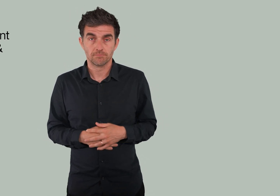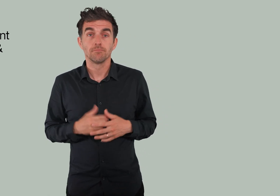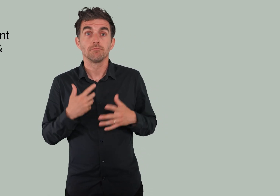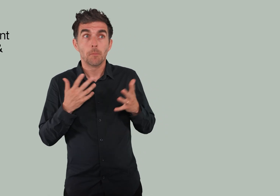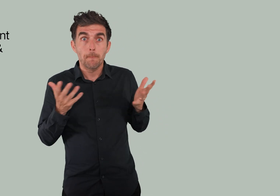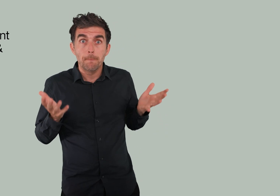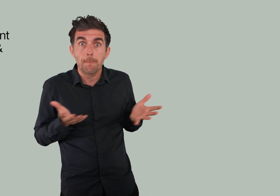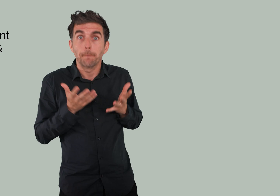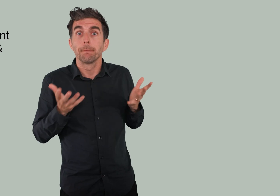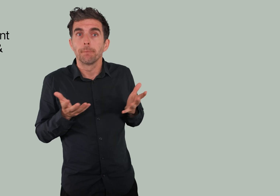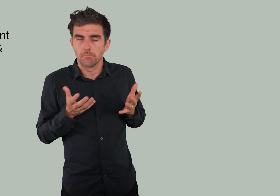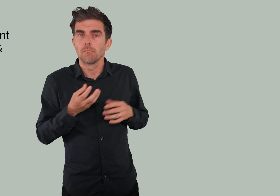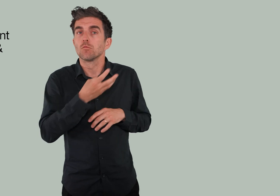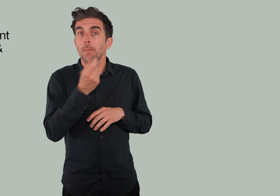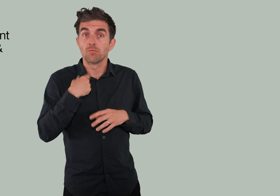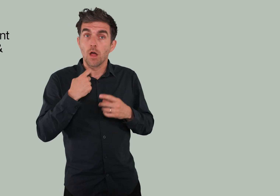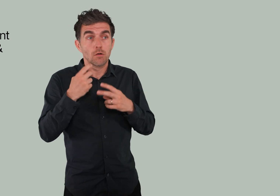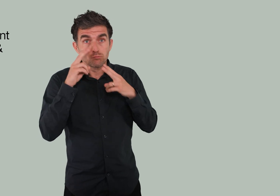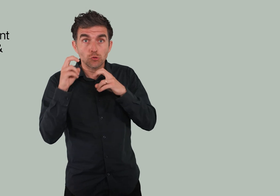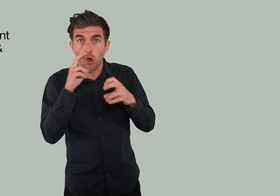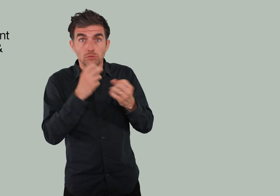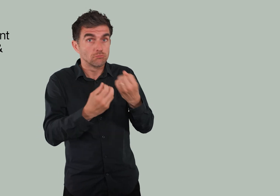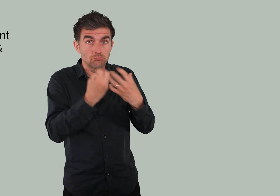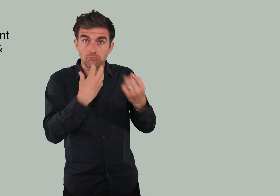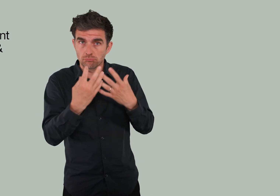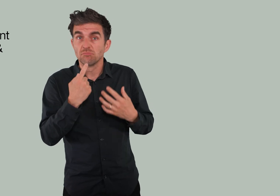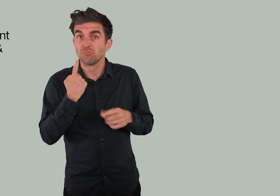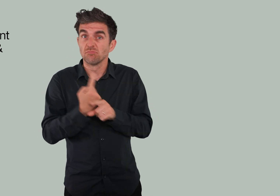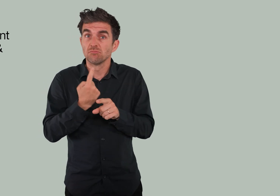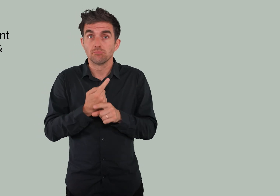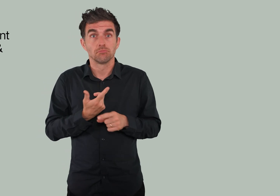6.34 When prompted, some of our research respondents mentioned that